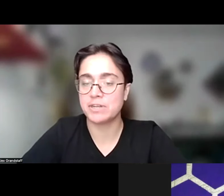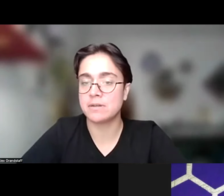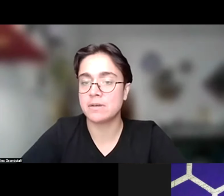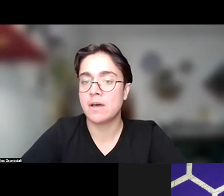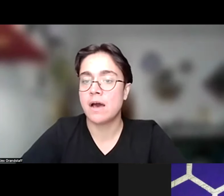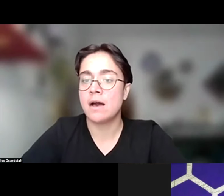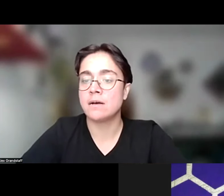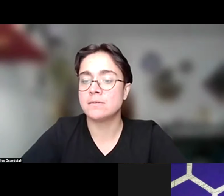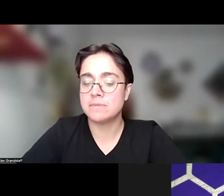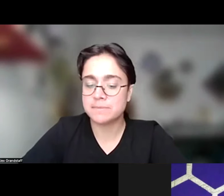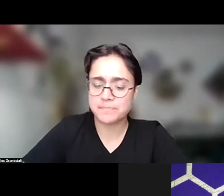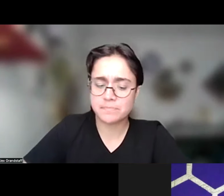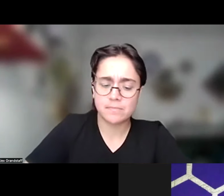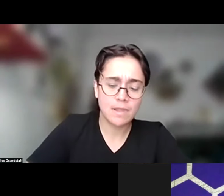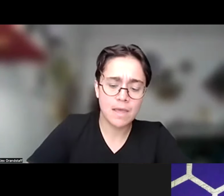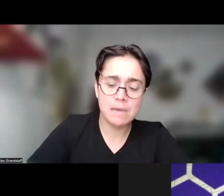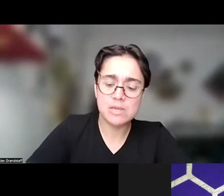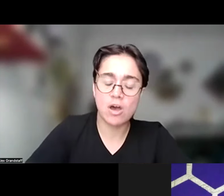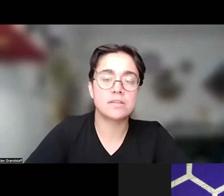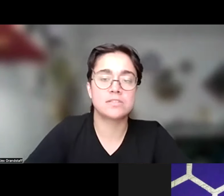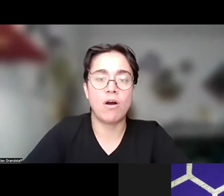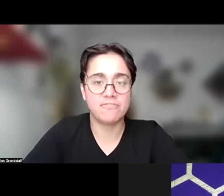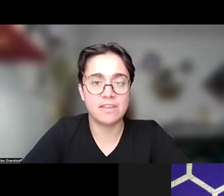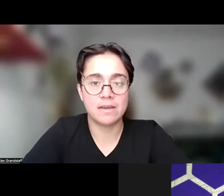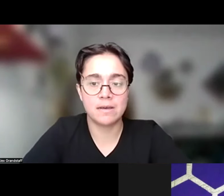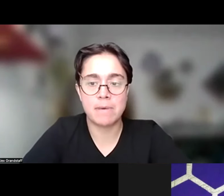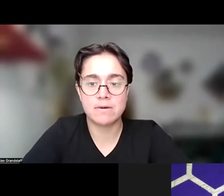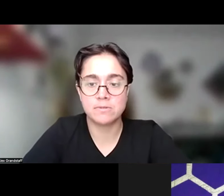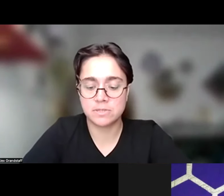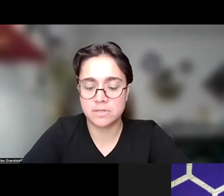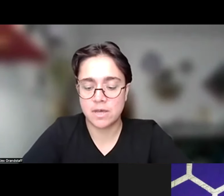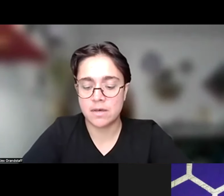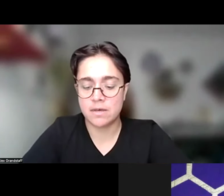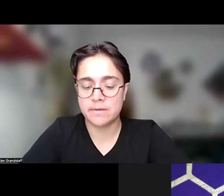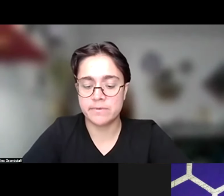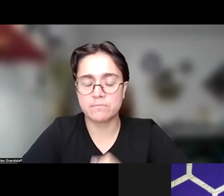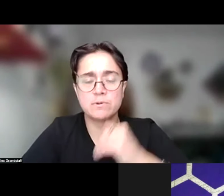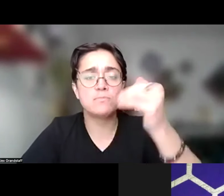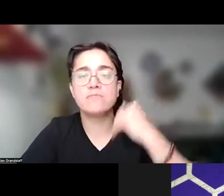if there is a legislator who has a harsh attitude towards immigration